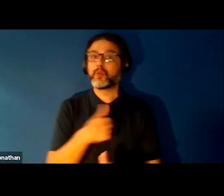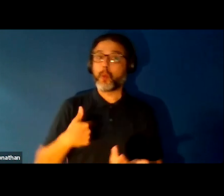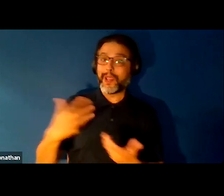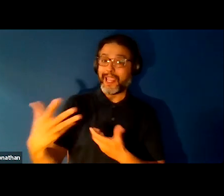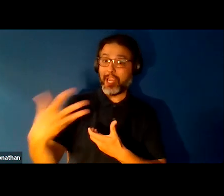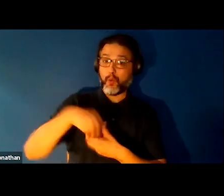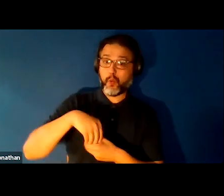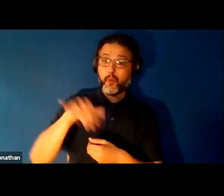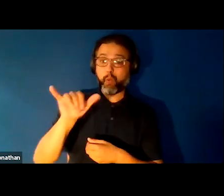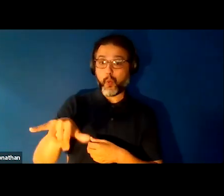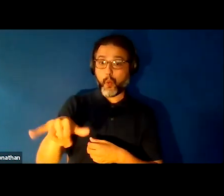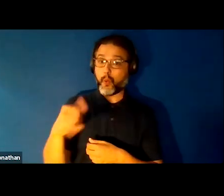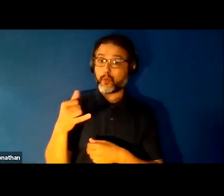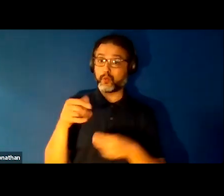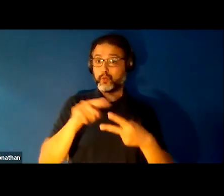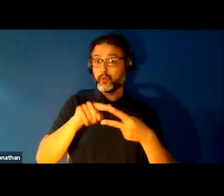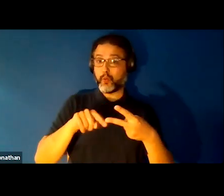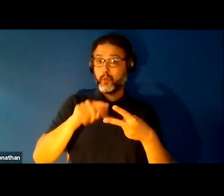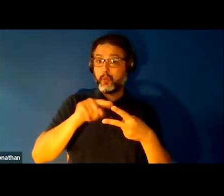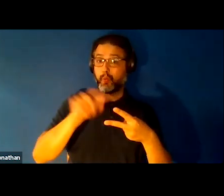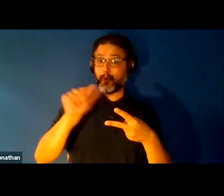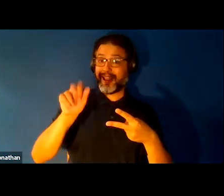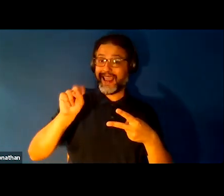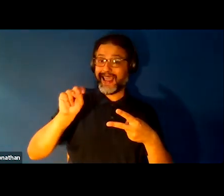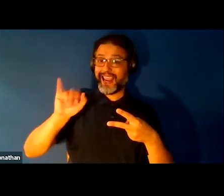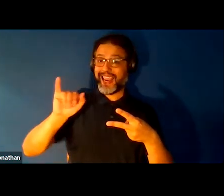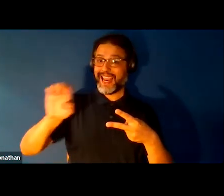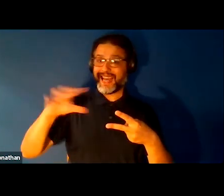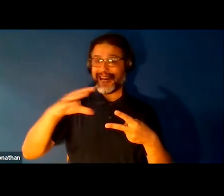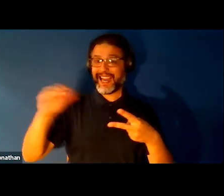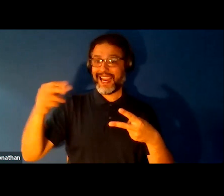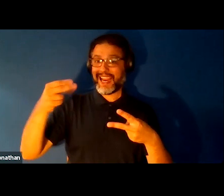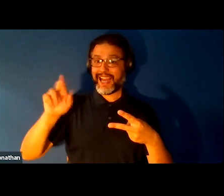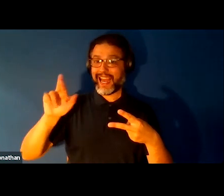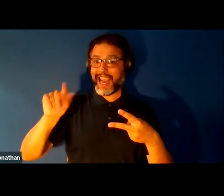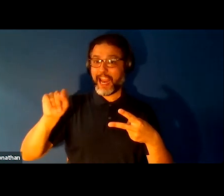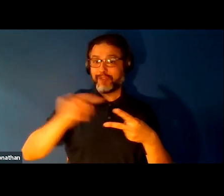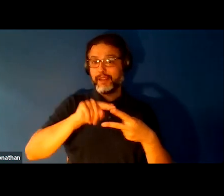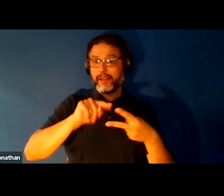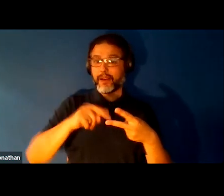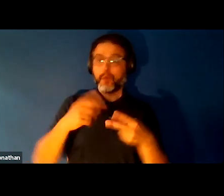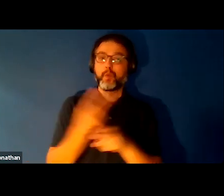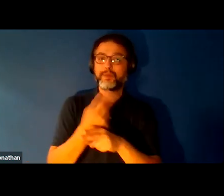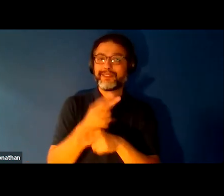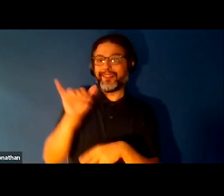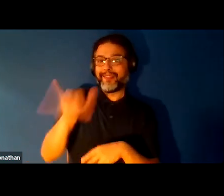into a sculpture.